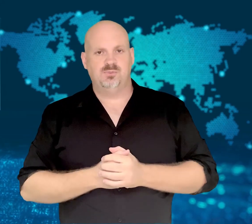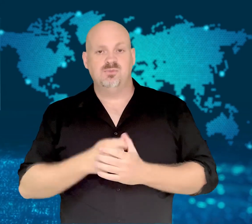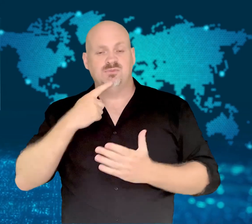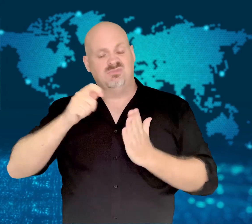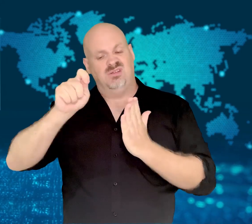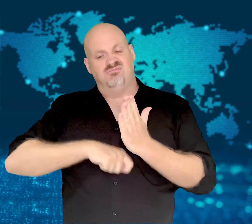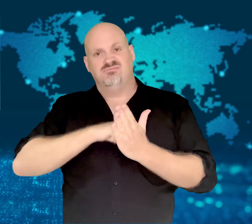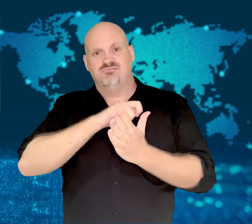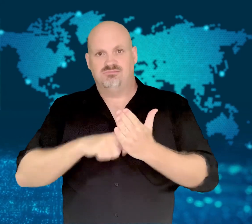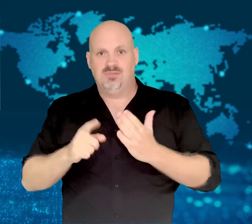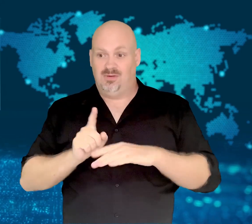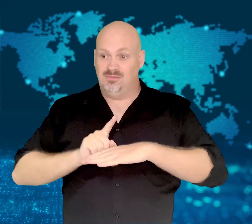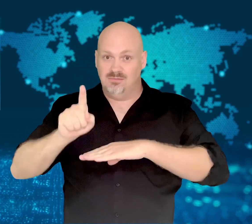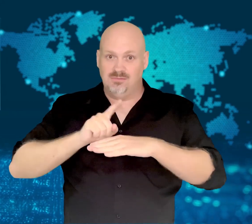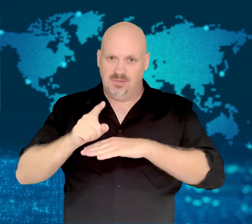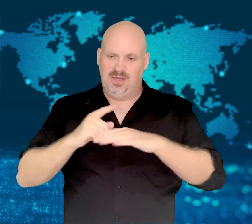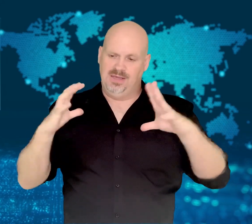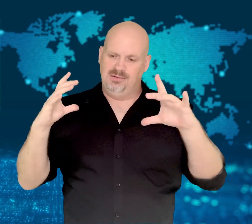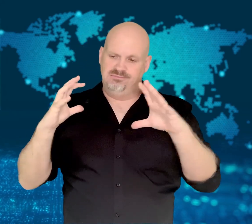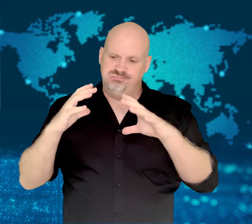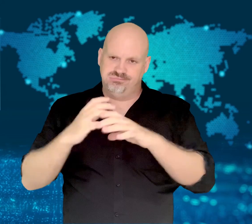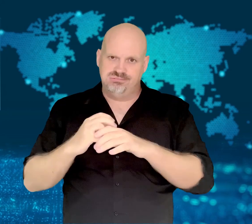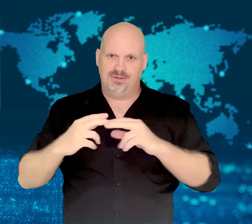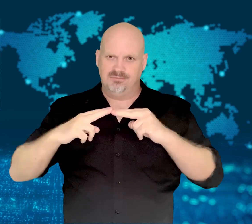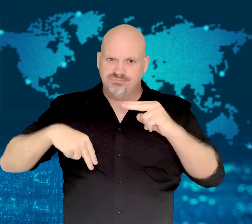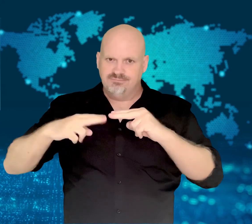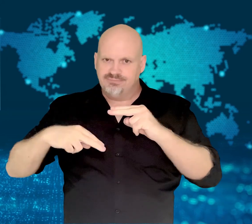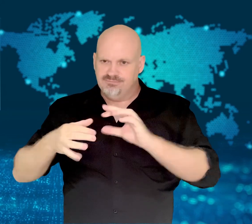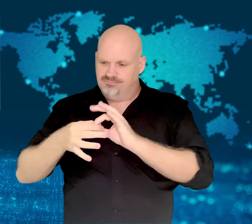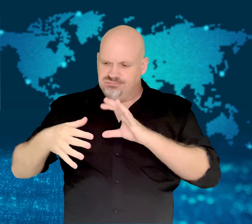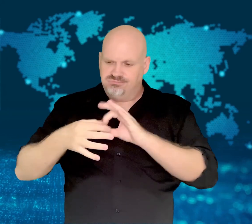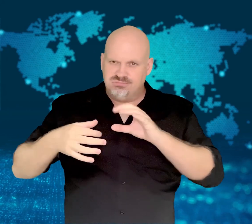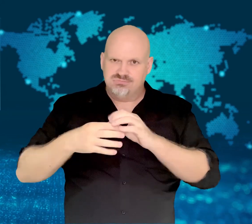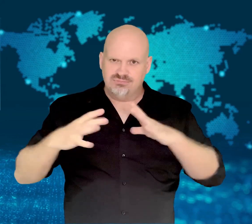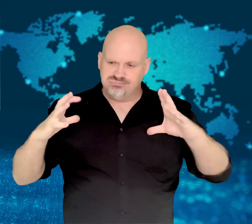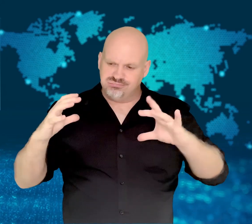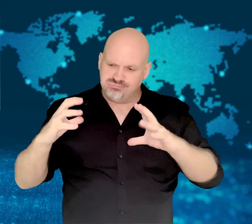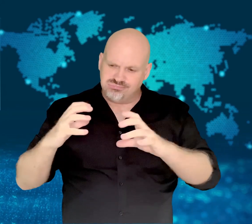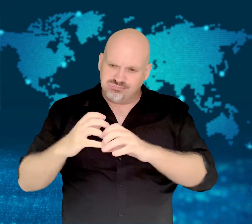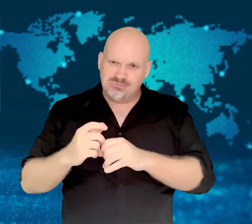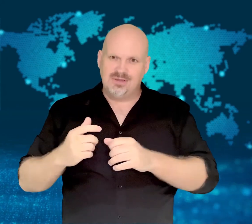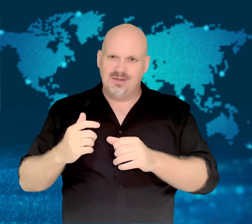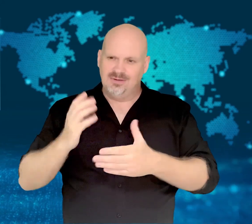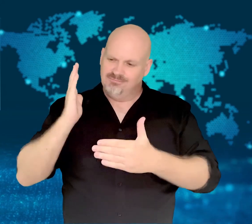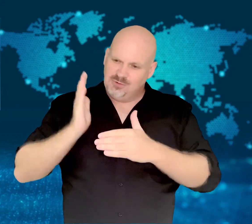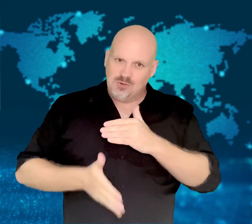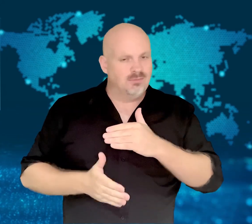It bars denuclearization and sharing any nuclear arms or nuclear technology with